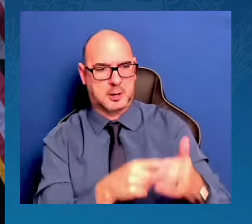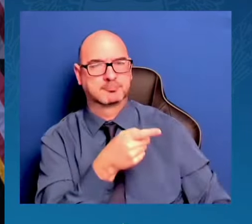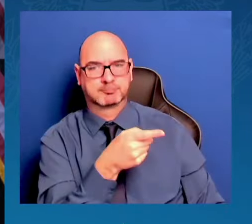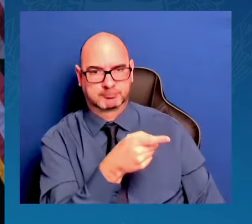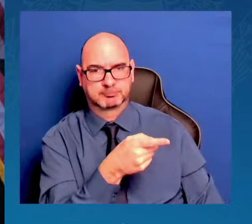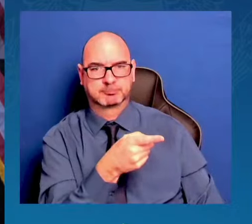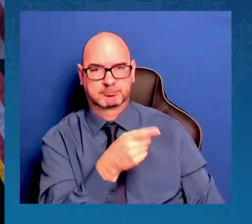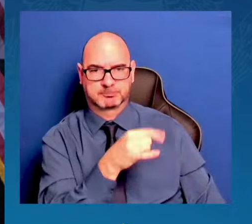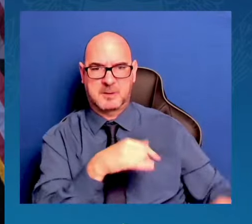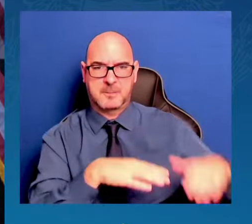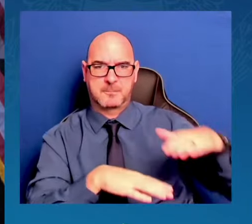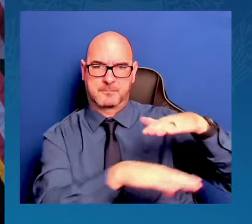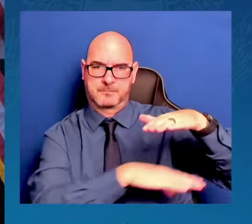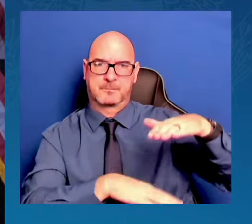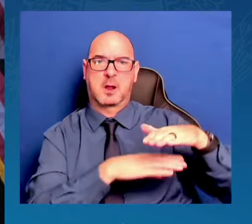to make decisions about her own body --